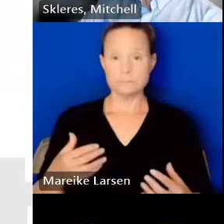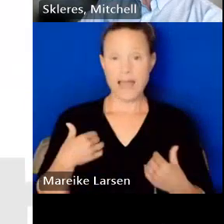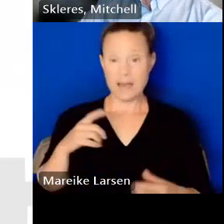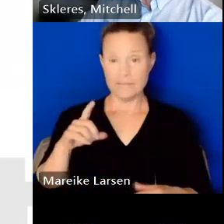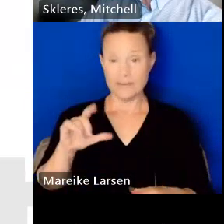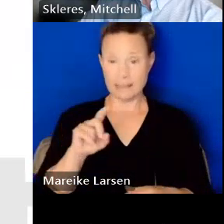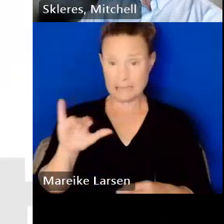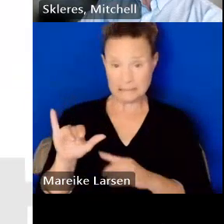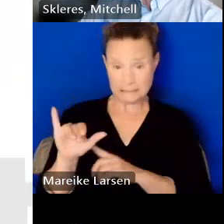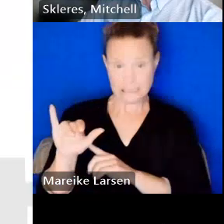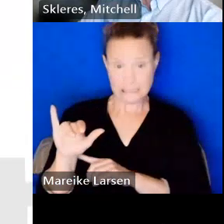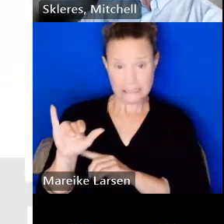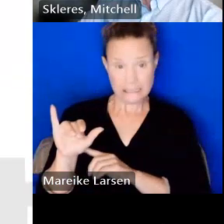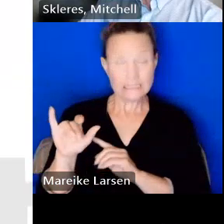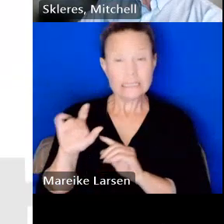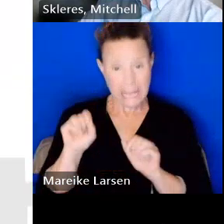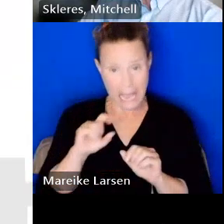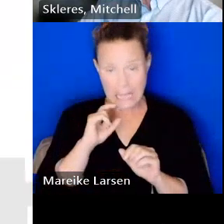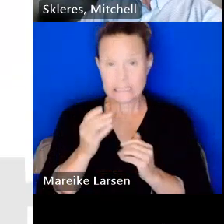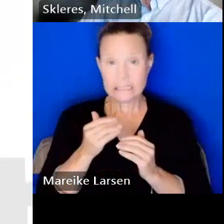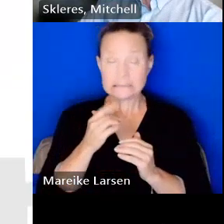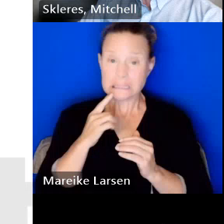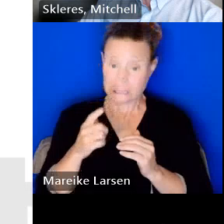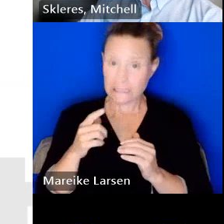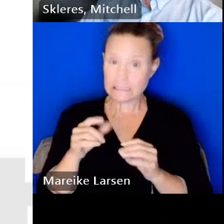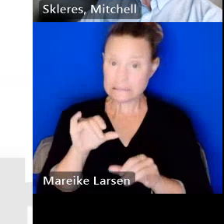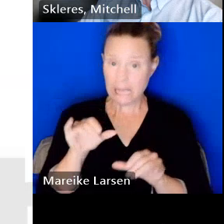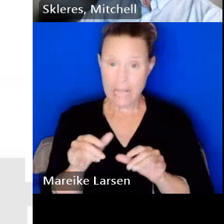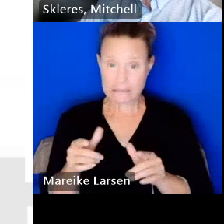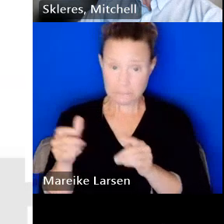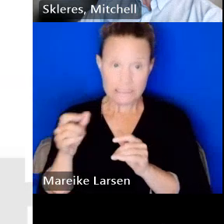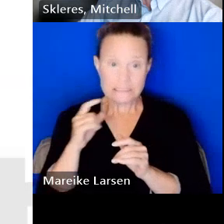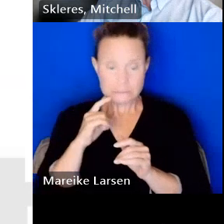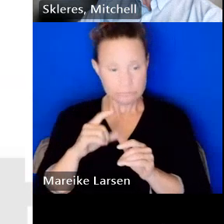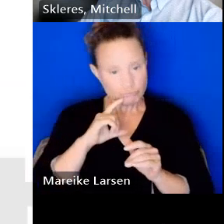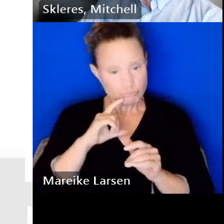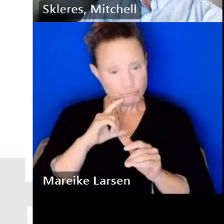Can easily scale speeds over time to meet evolving connectivity needs to households